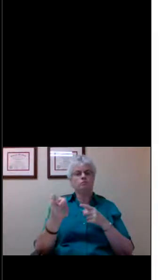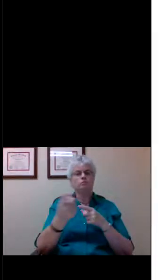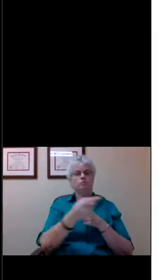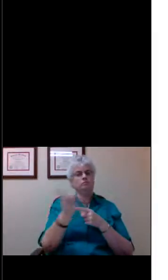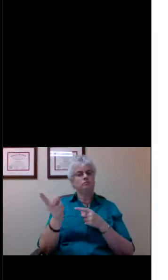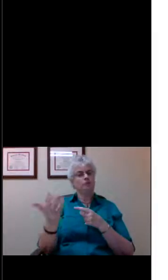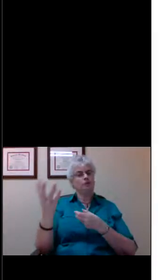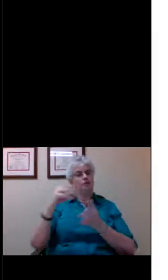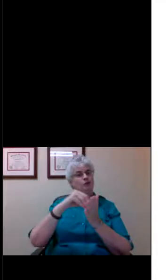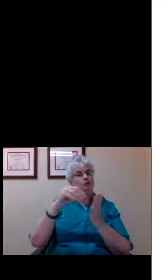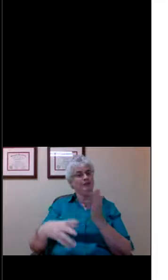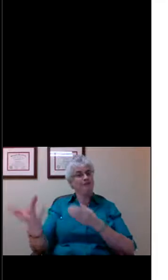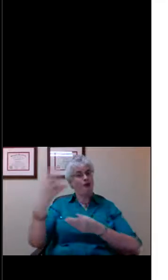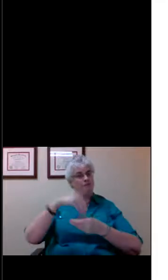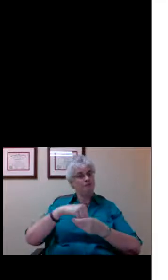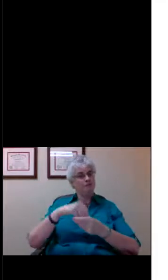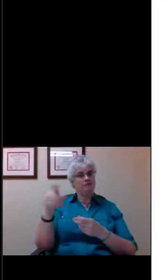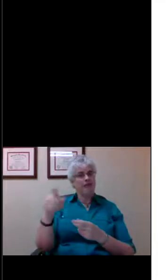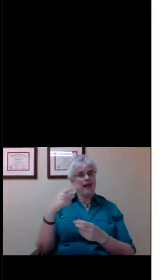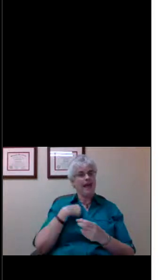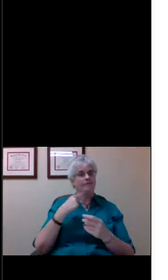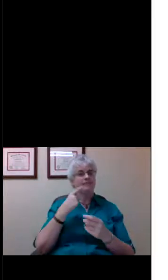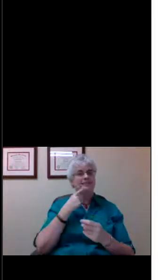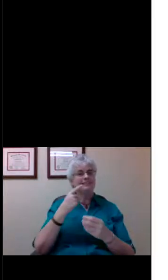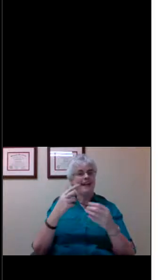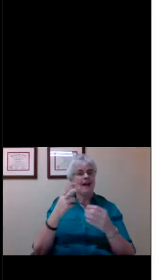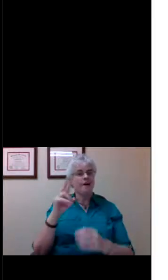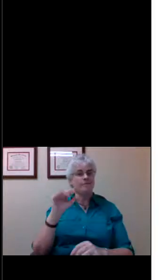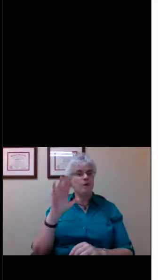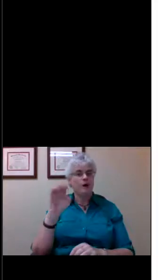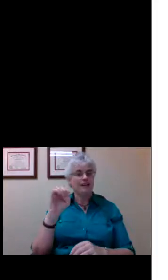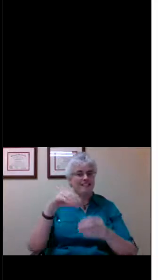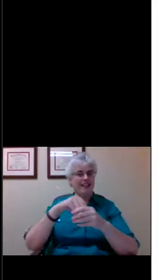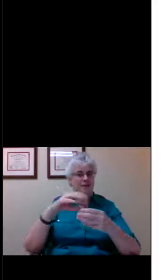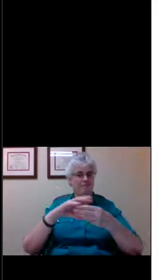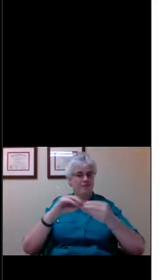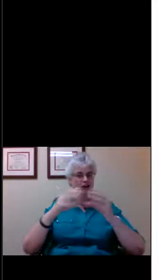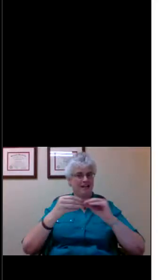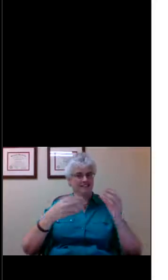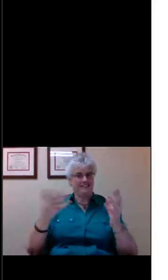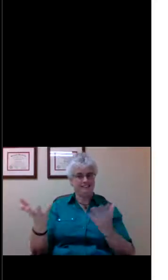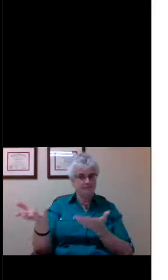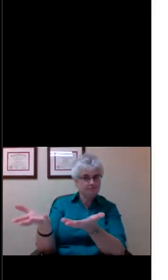we were also able to get student involvement and have them having say,